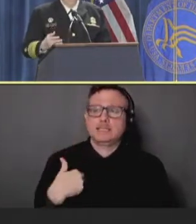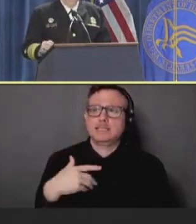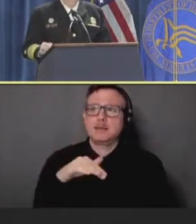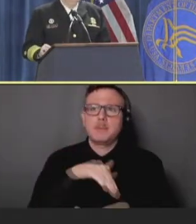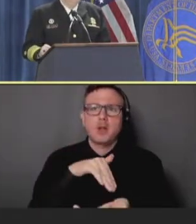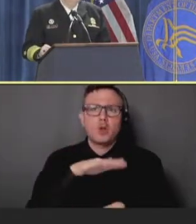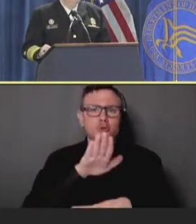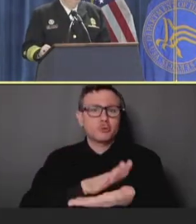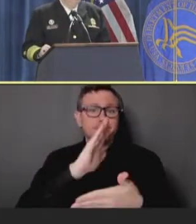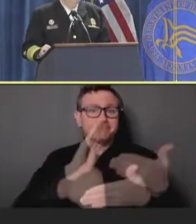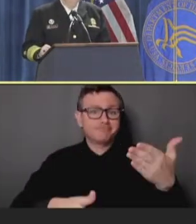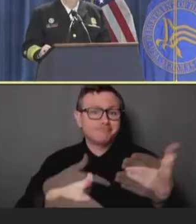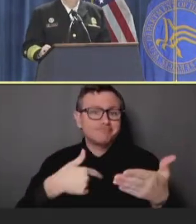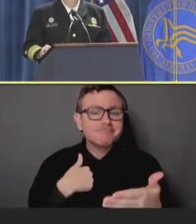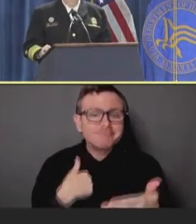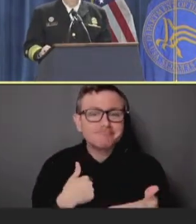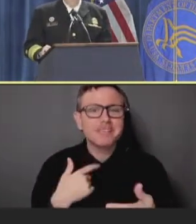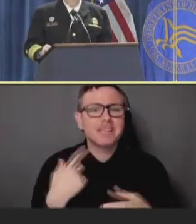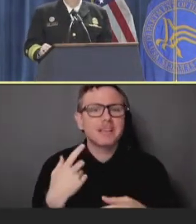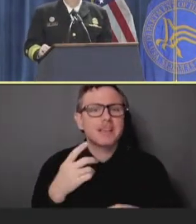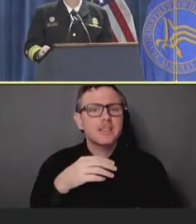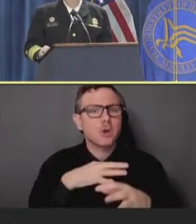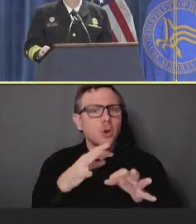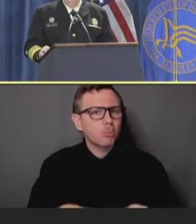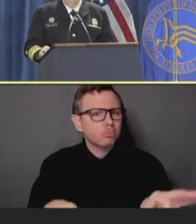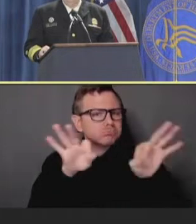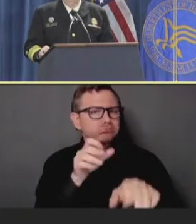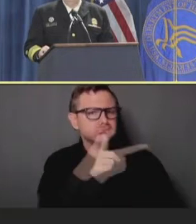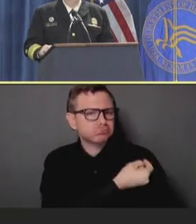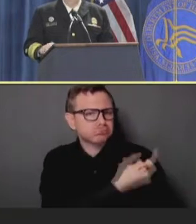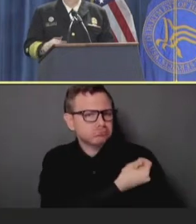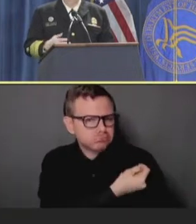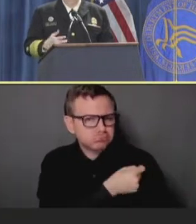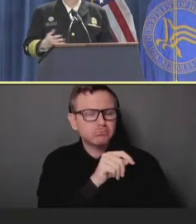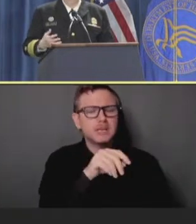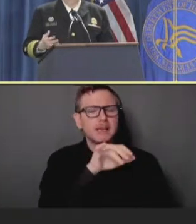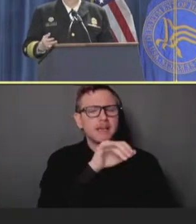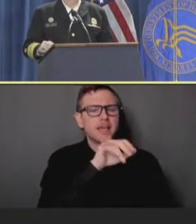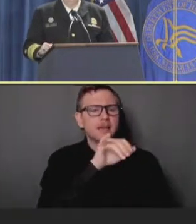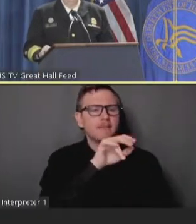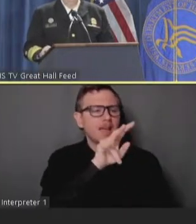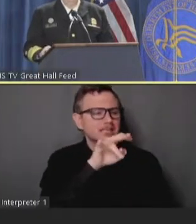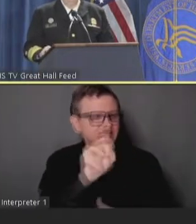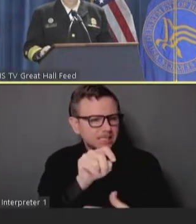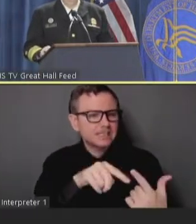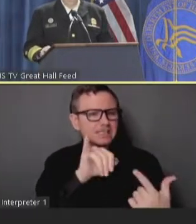importance of vaccinations, the importance of immunizations, and we can see that now